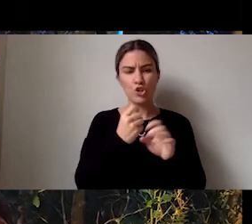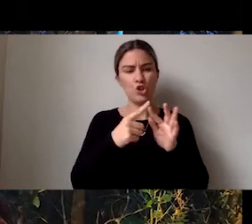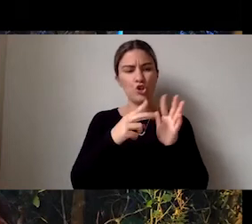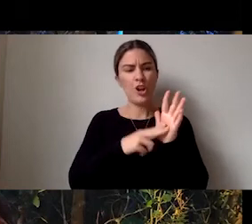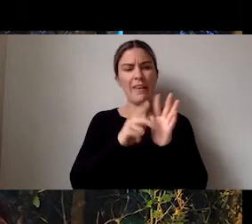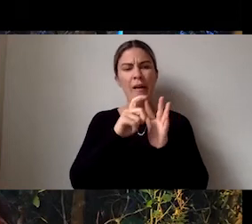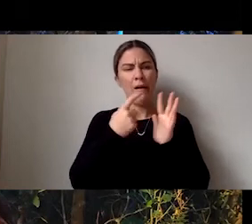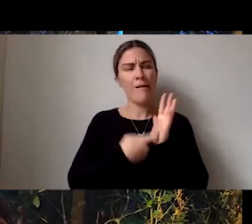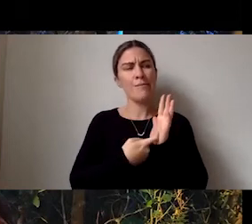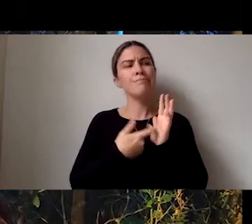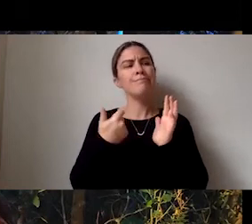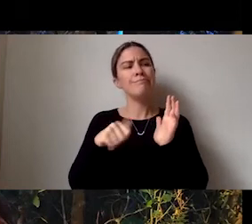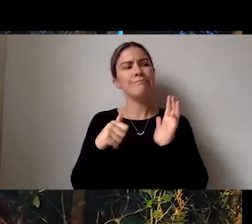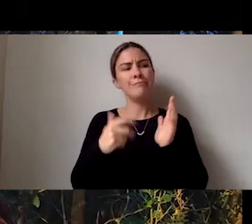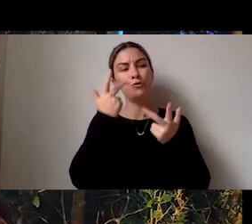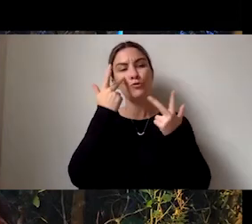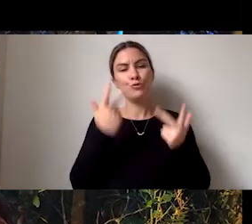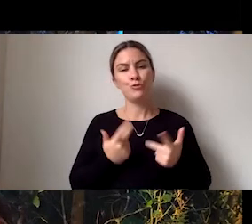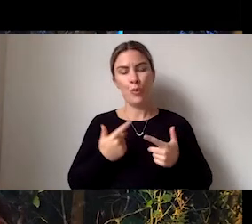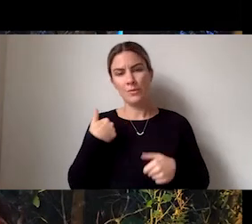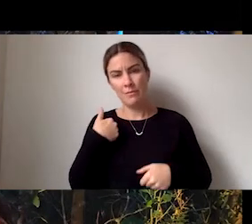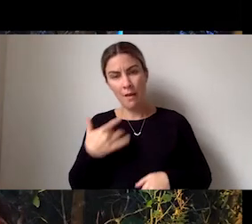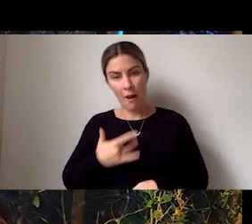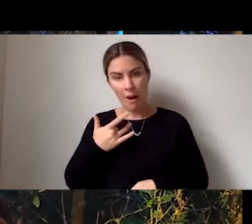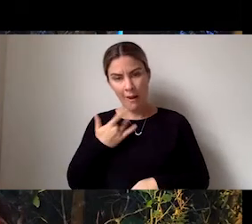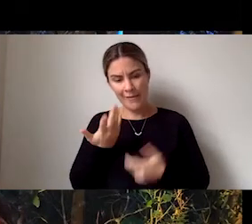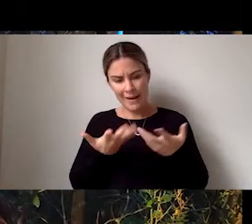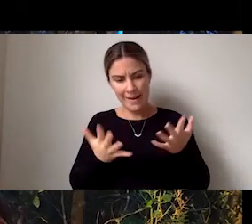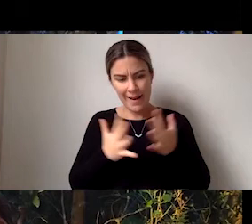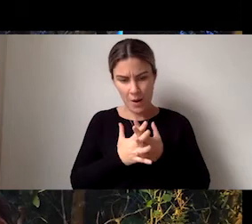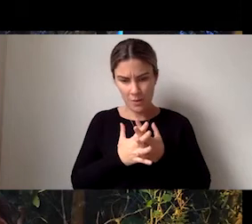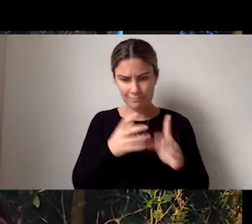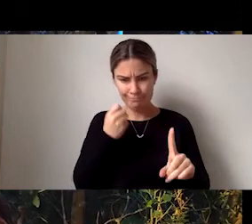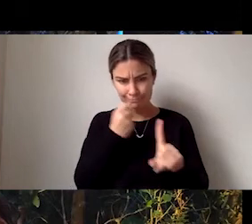and the ways that gender is both enacted upon me and all of us, and